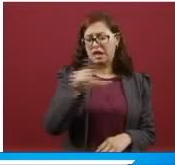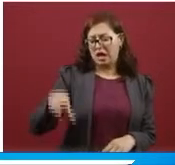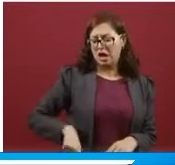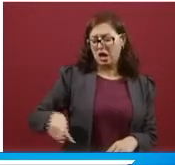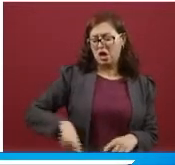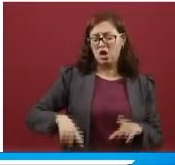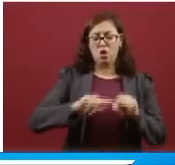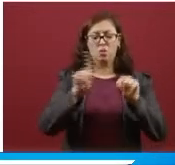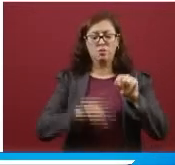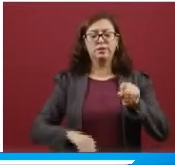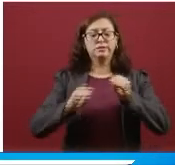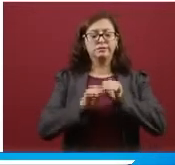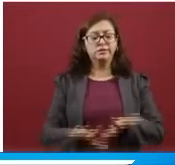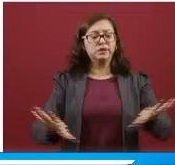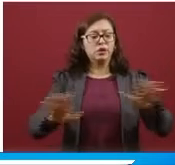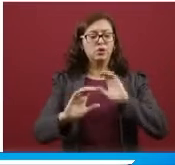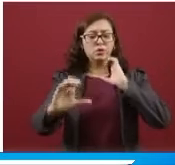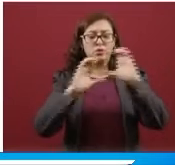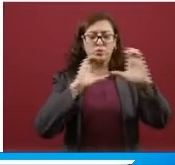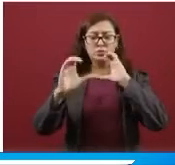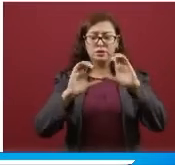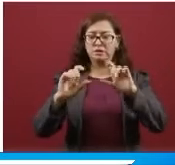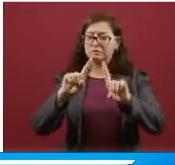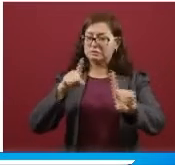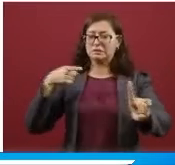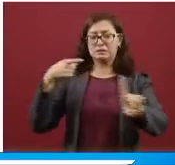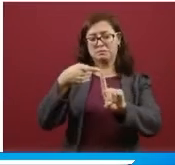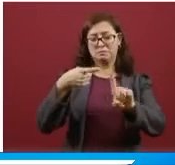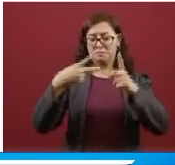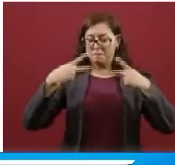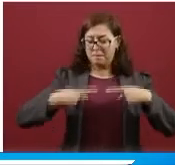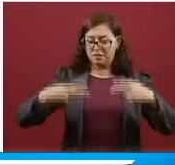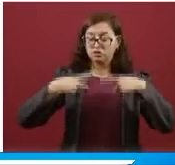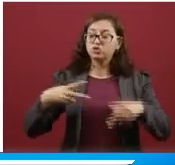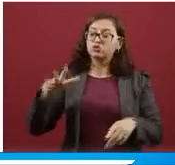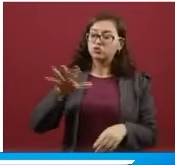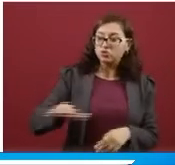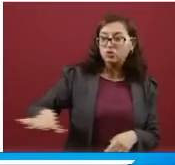should have an institutional nature for informative, educational or socially oriented purposes